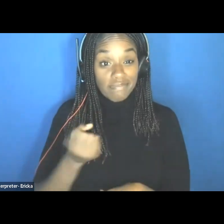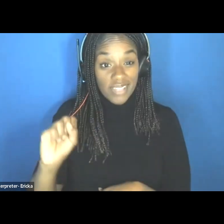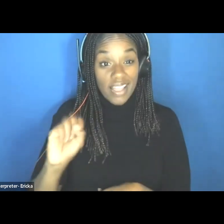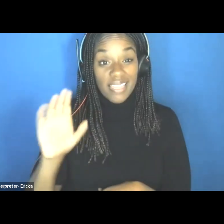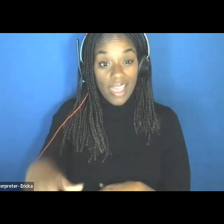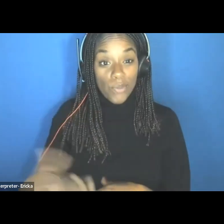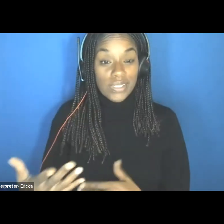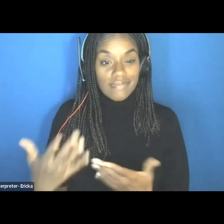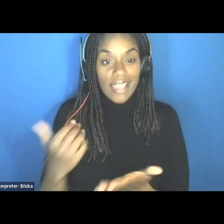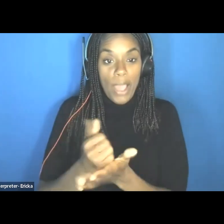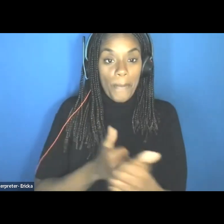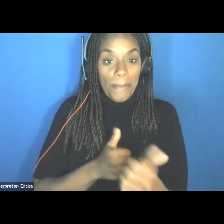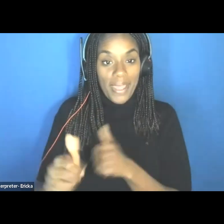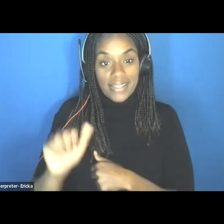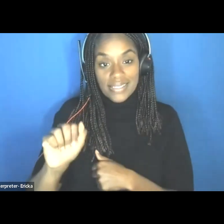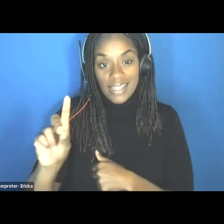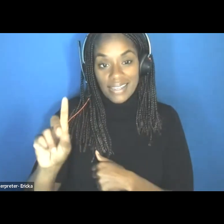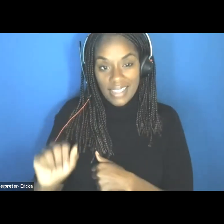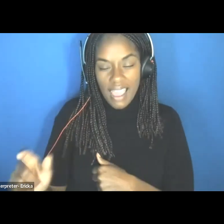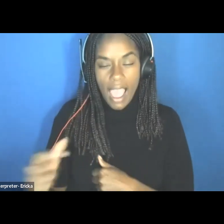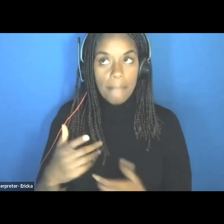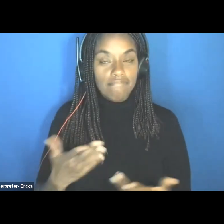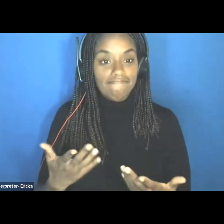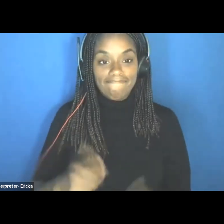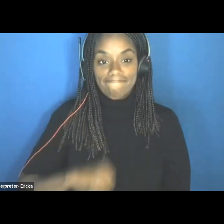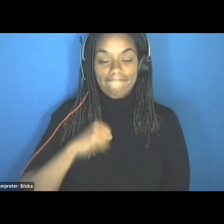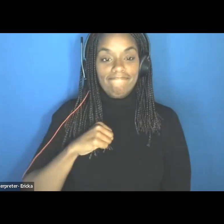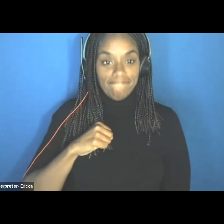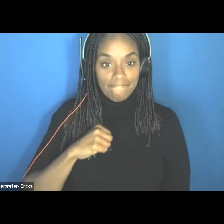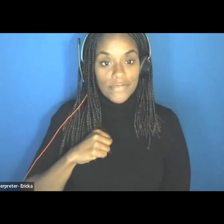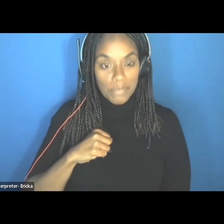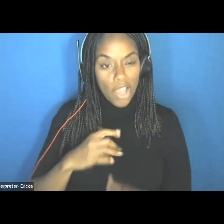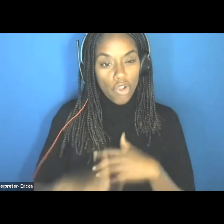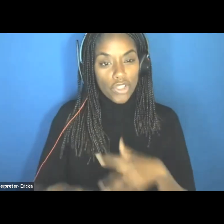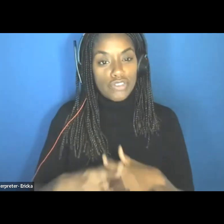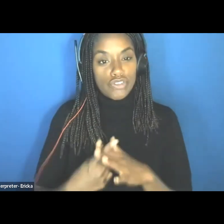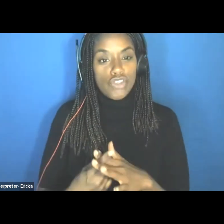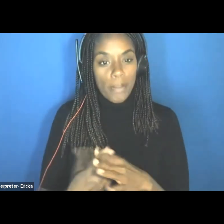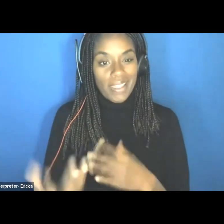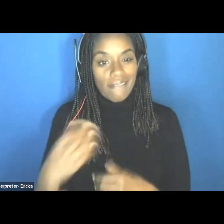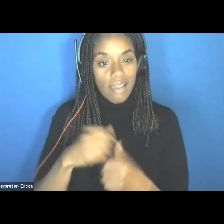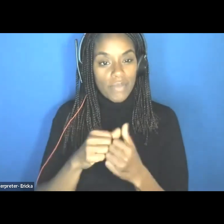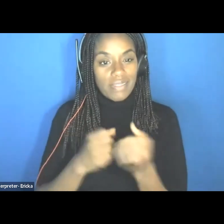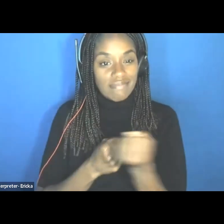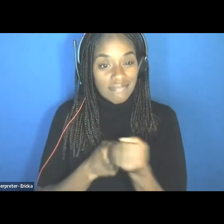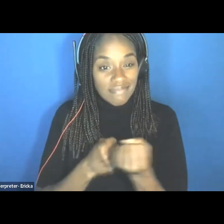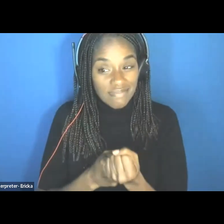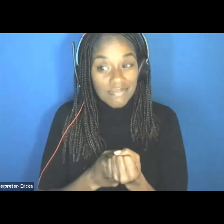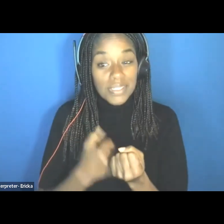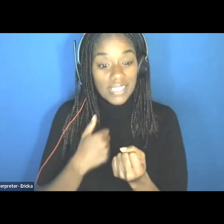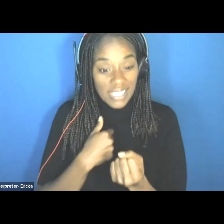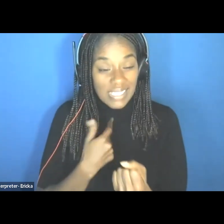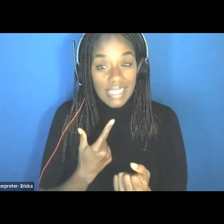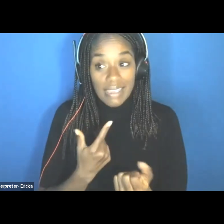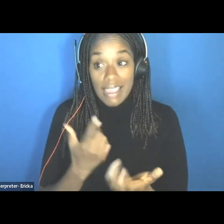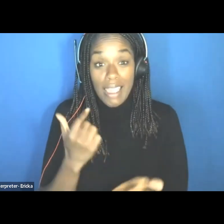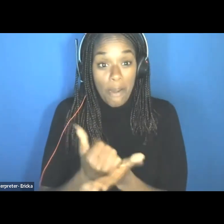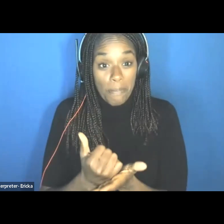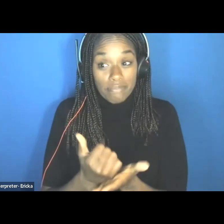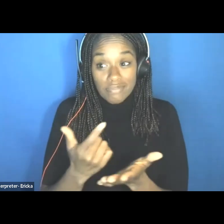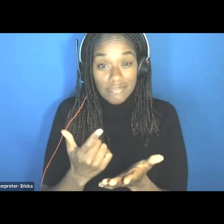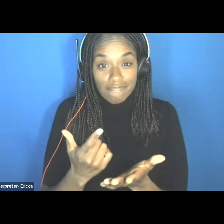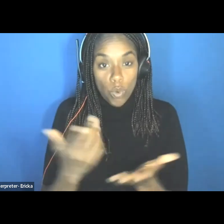I was part of adapt and part of the movement that actually passed the ADA.